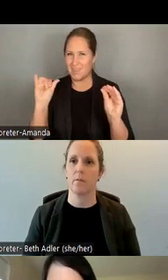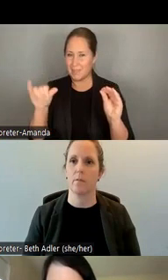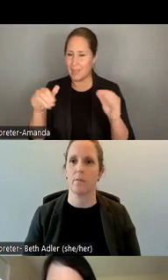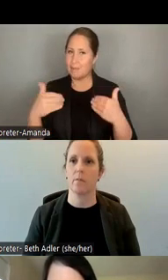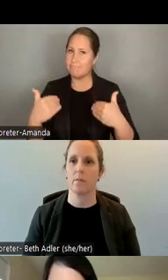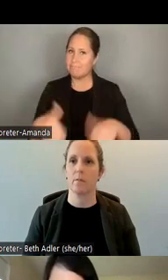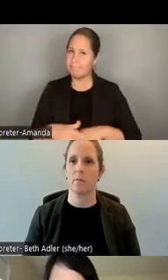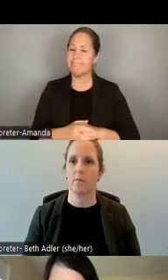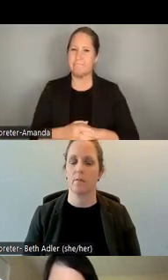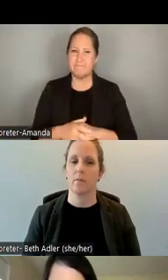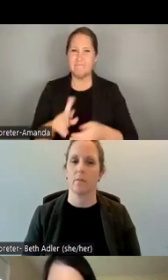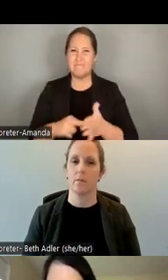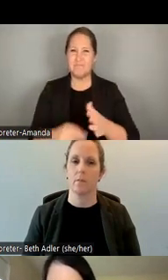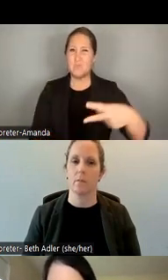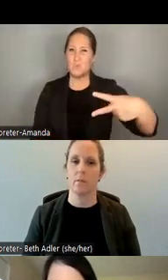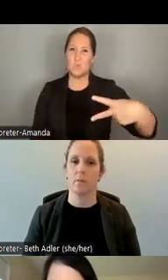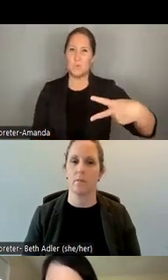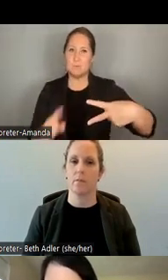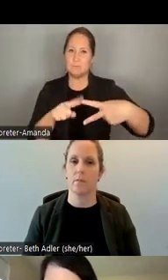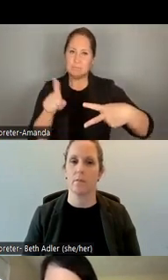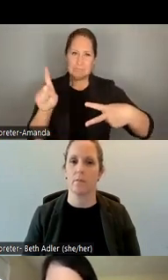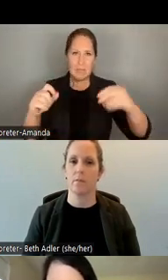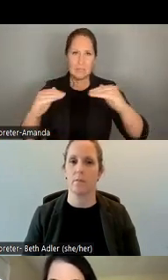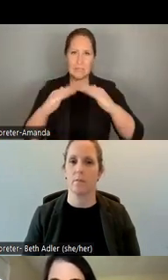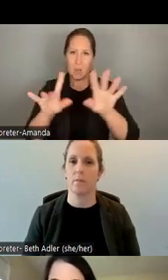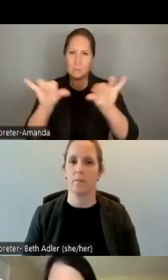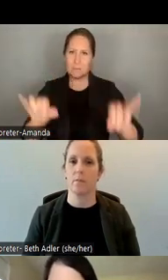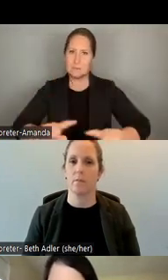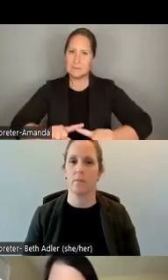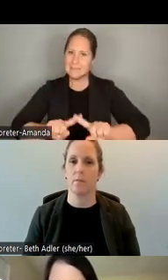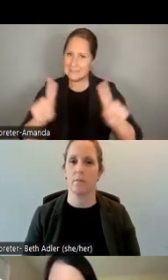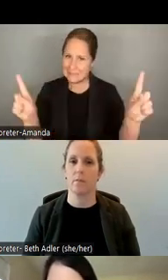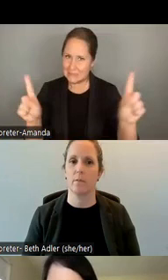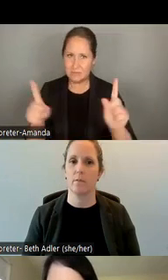need to do housing differently I truly believe if housing is done correctly with the right support